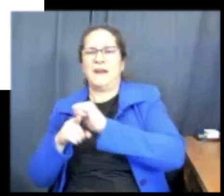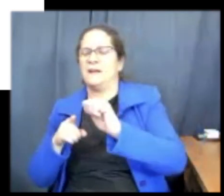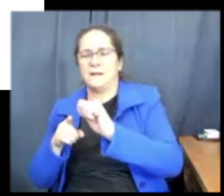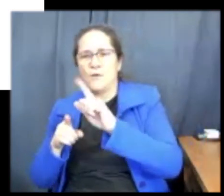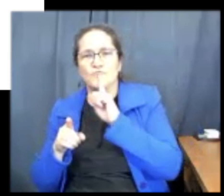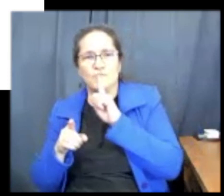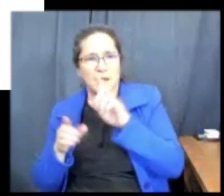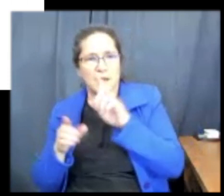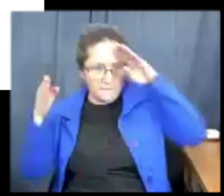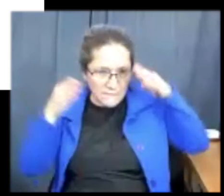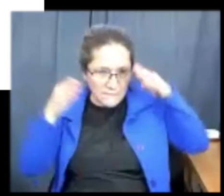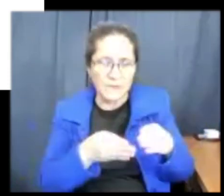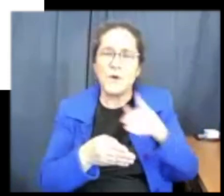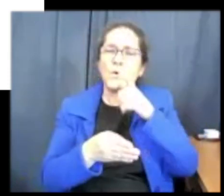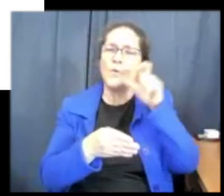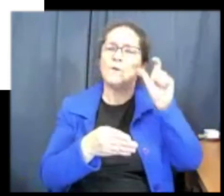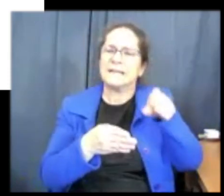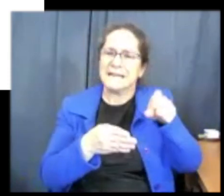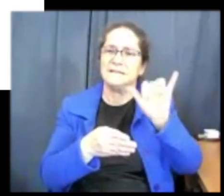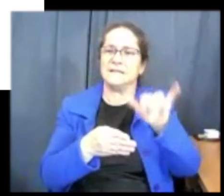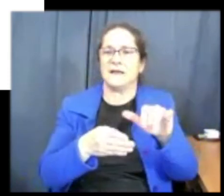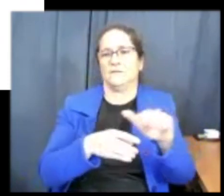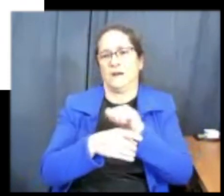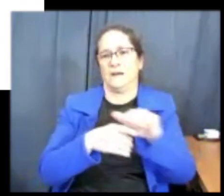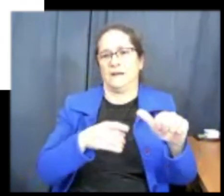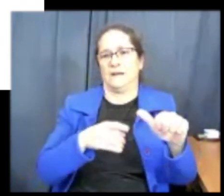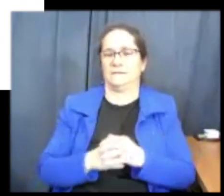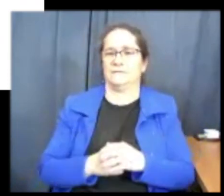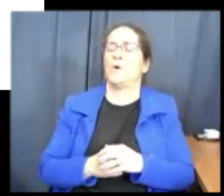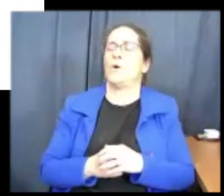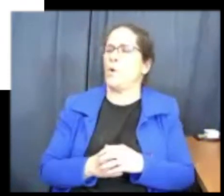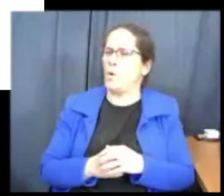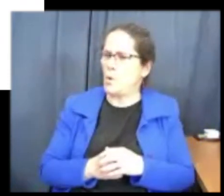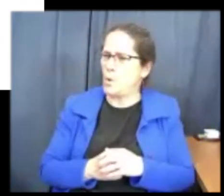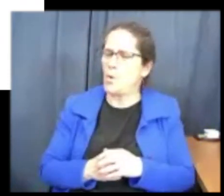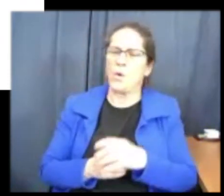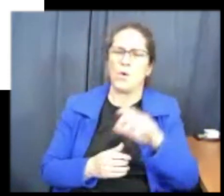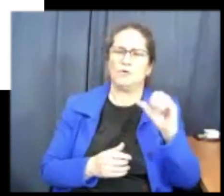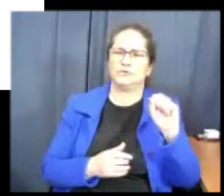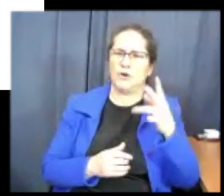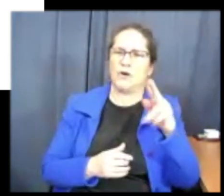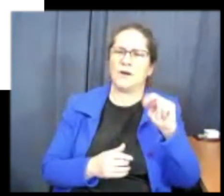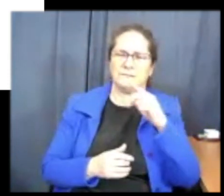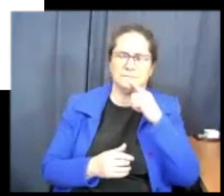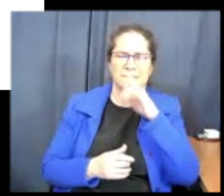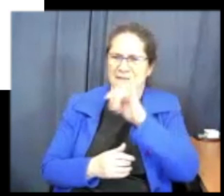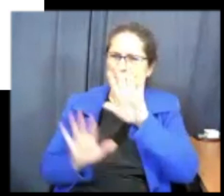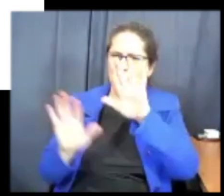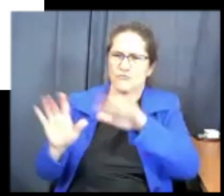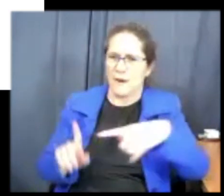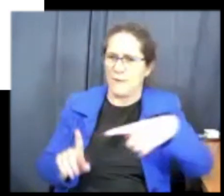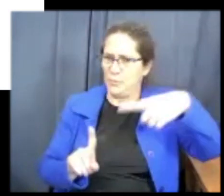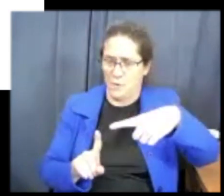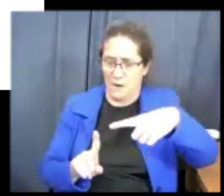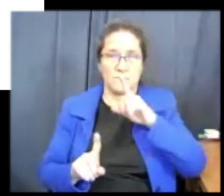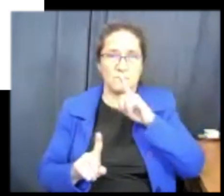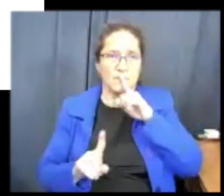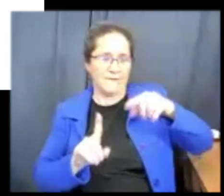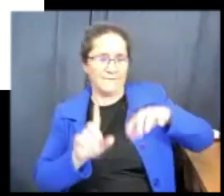That's a great point, Andrea. Making sure that we kind of get to the root cause of what's happening and and really kind of target